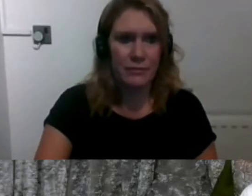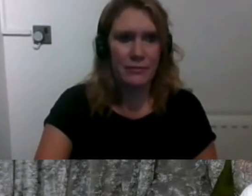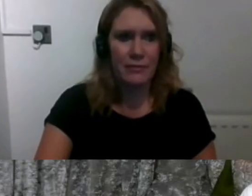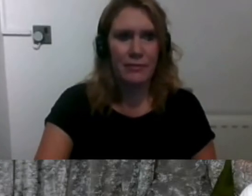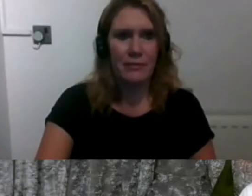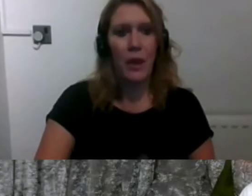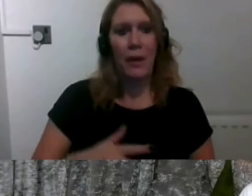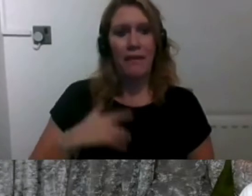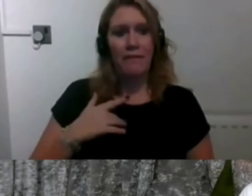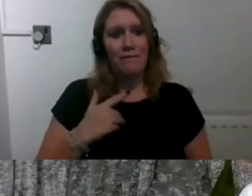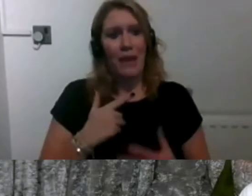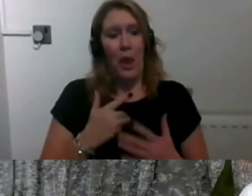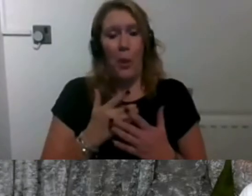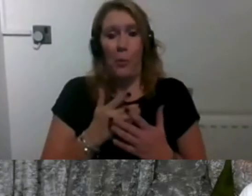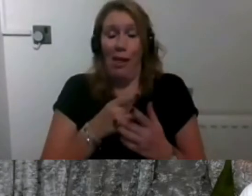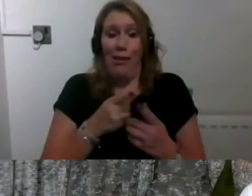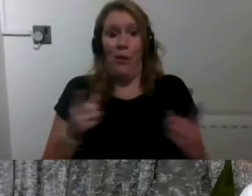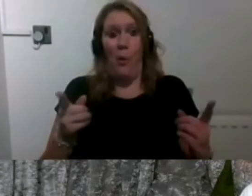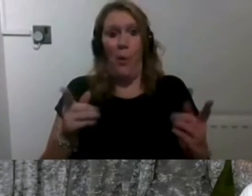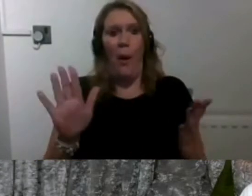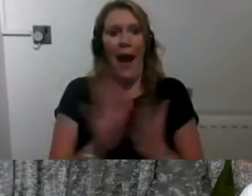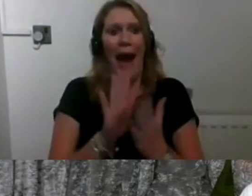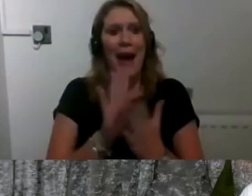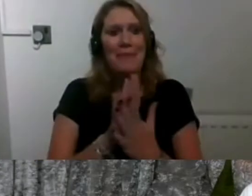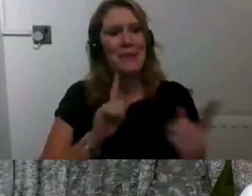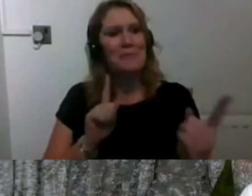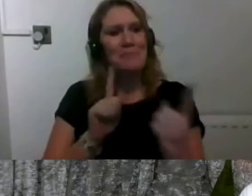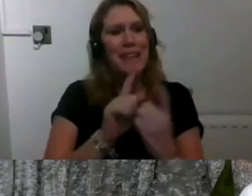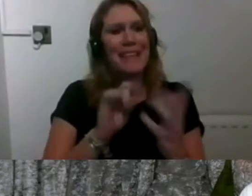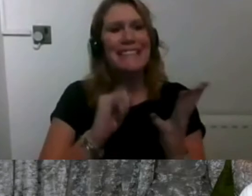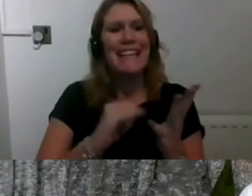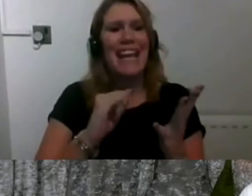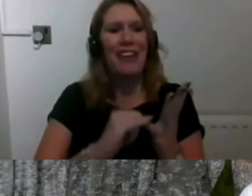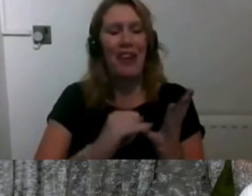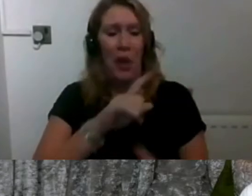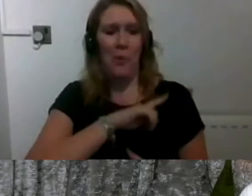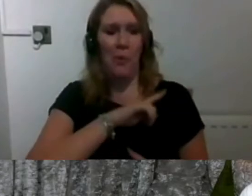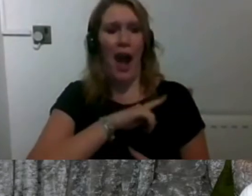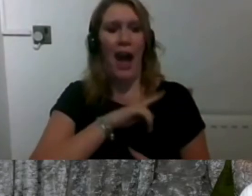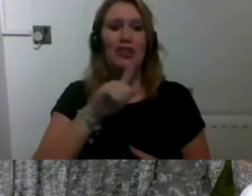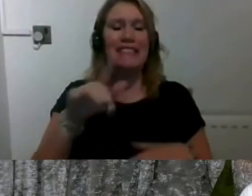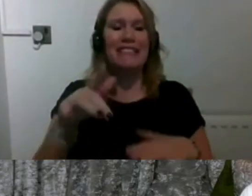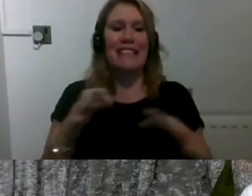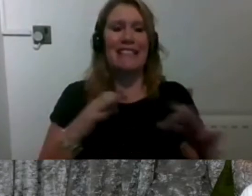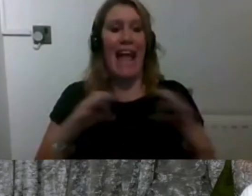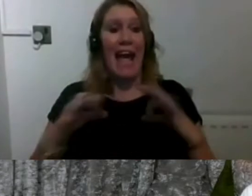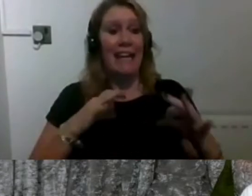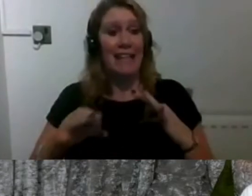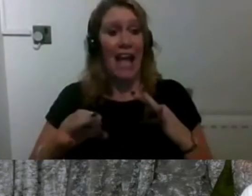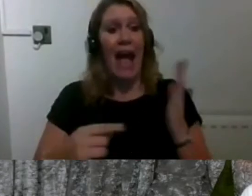Sahera before, she is an actor, and TV presenter, you can see her work very